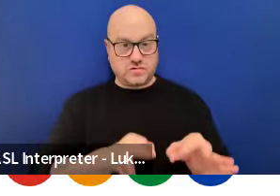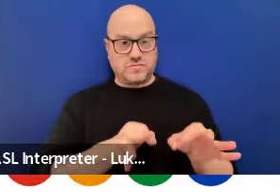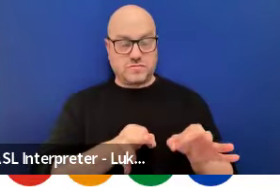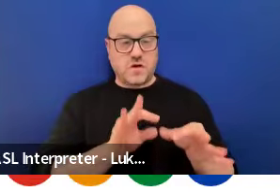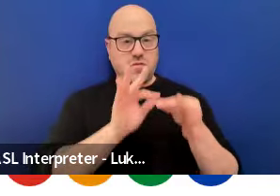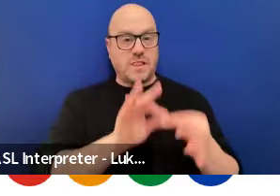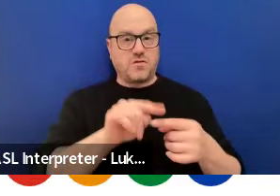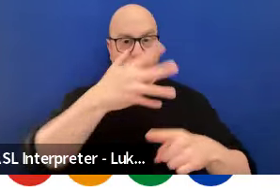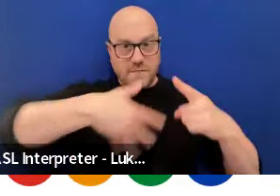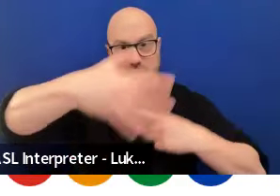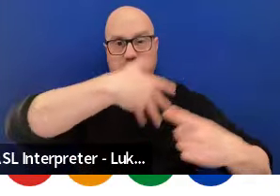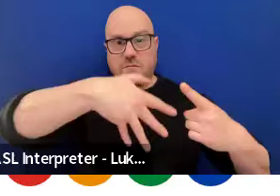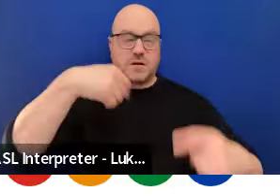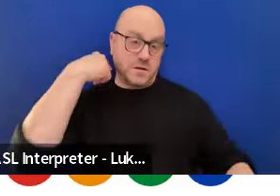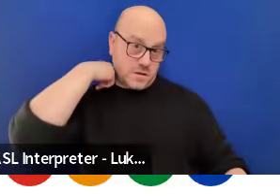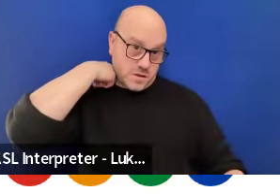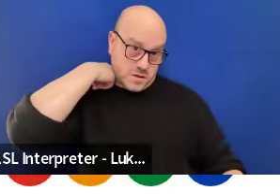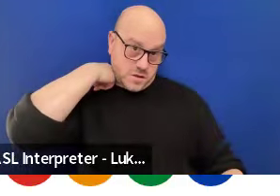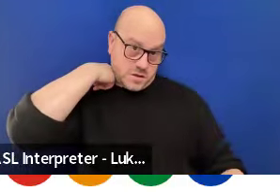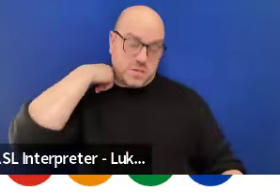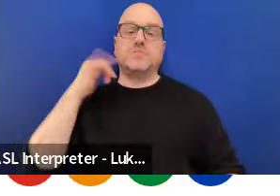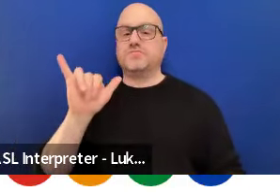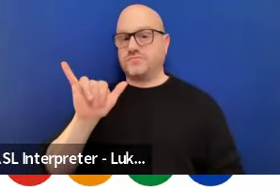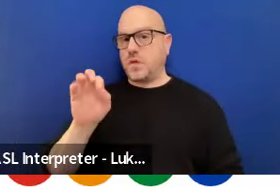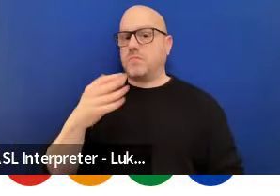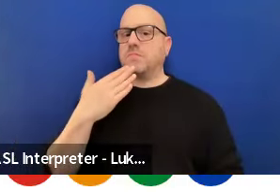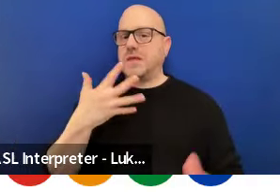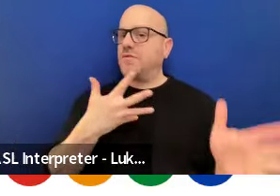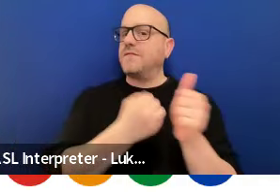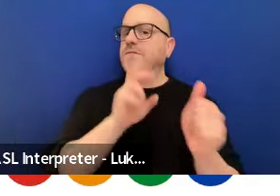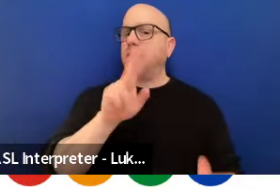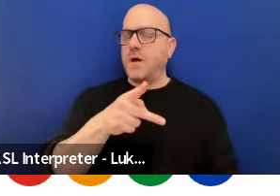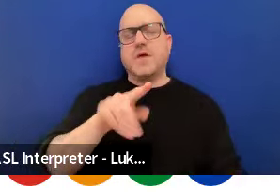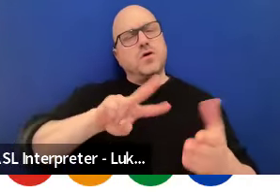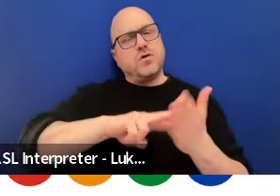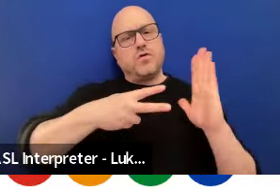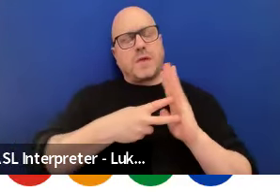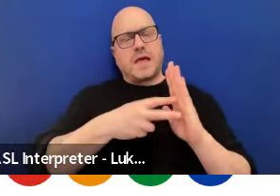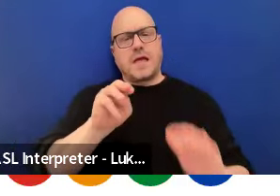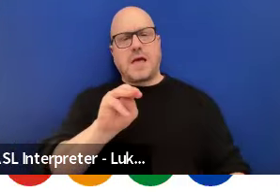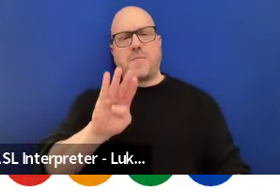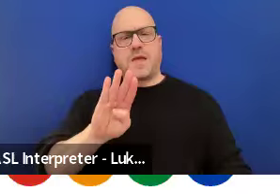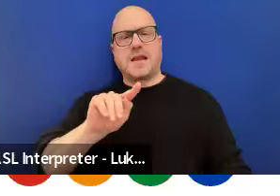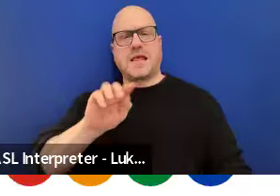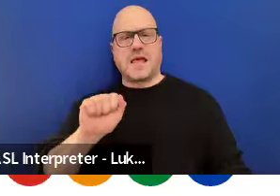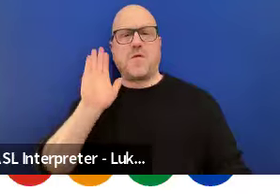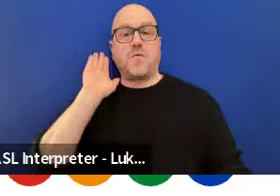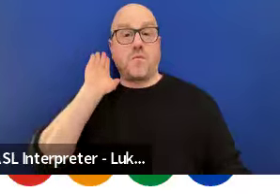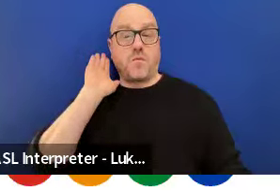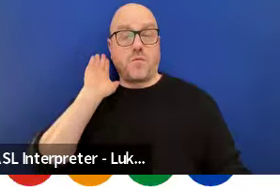VARIETY OF SCENARIOS. REALTIME VERBAL DESCRIPTIONS OF THE ENVIRONMENT.